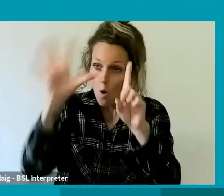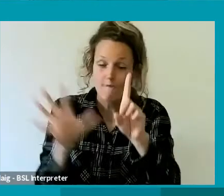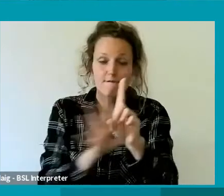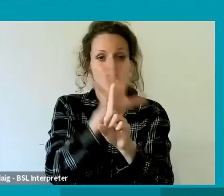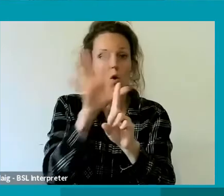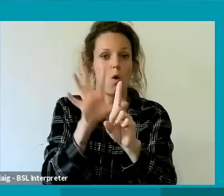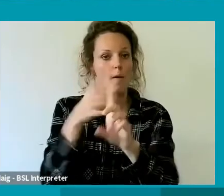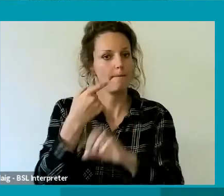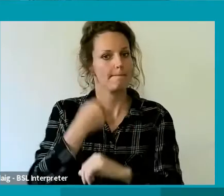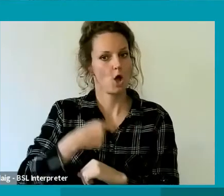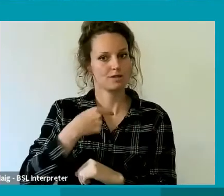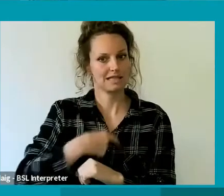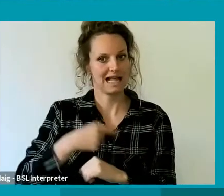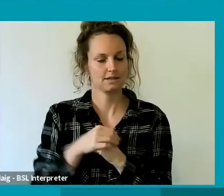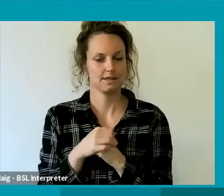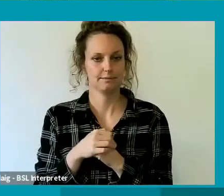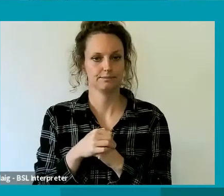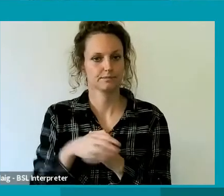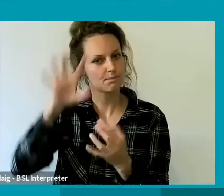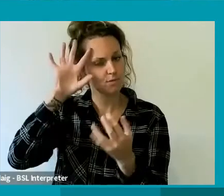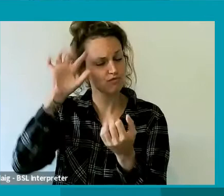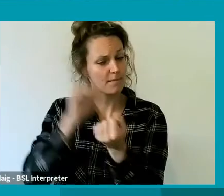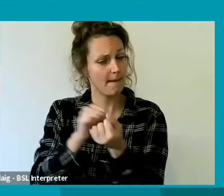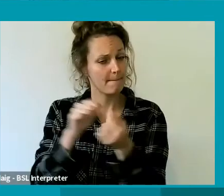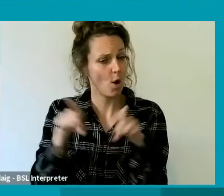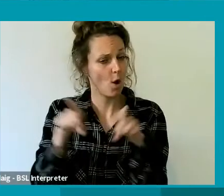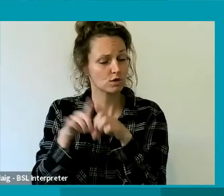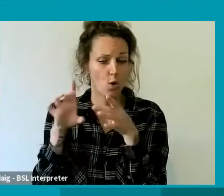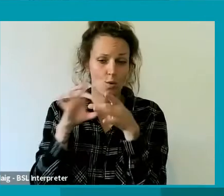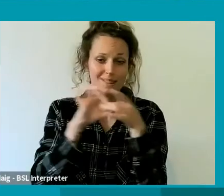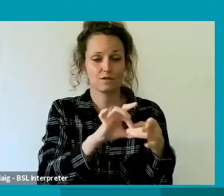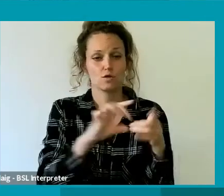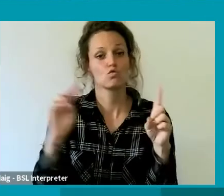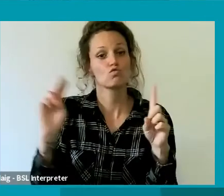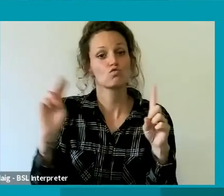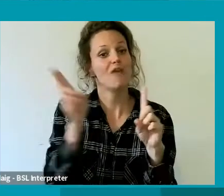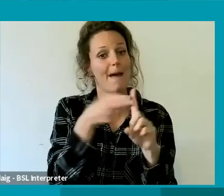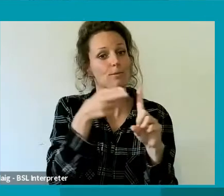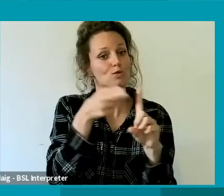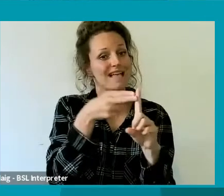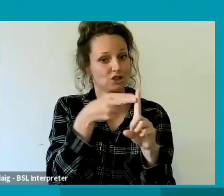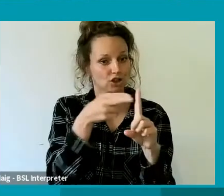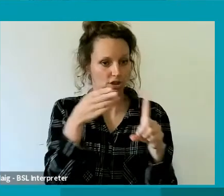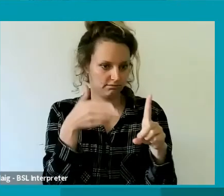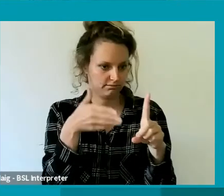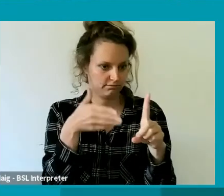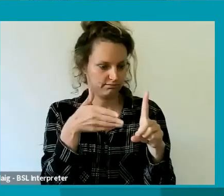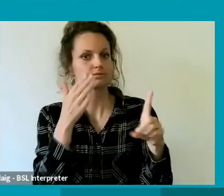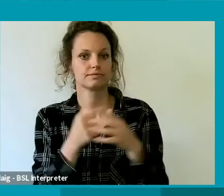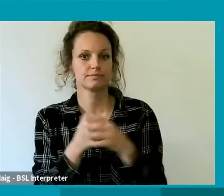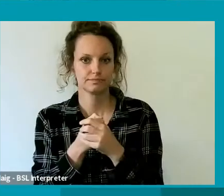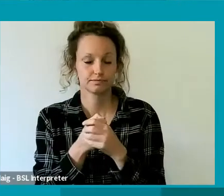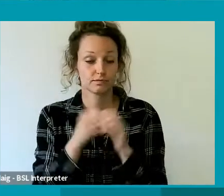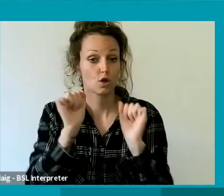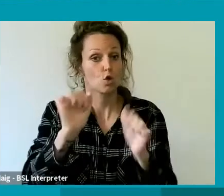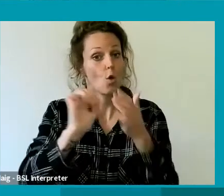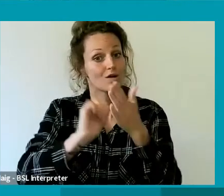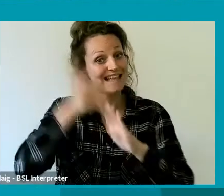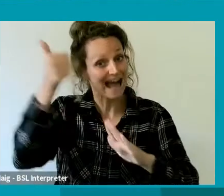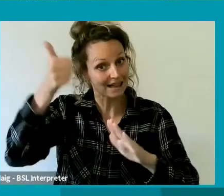it's also all about your reputation. It's an opportunity to help you market yourself, including your talents and your strengths,